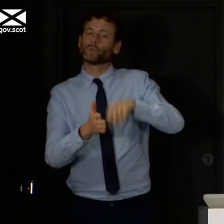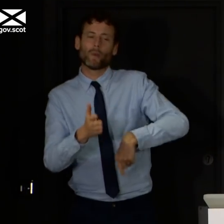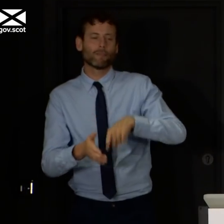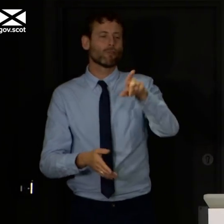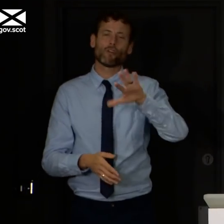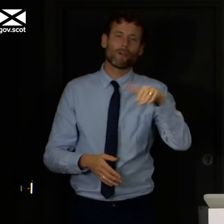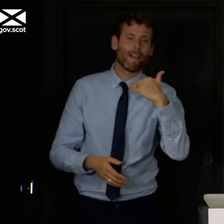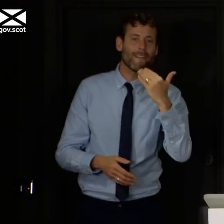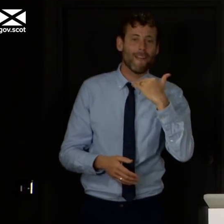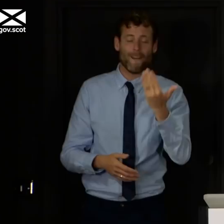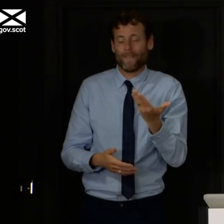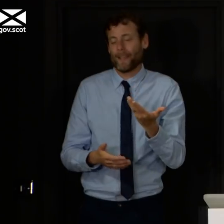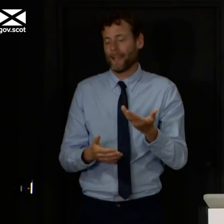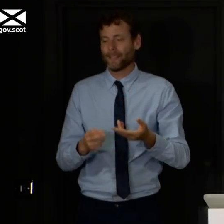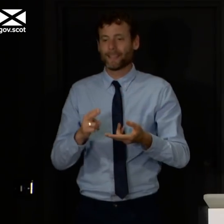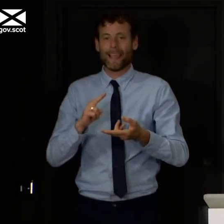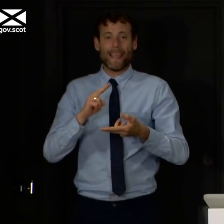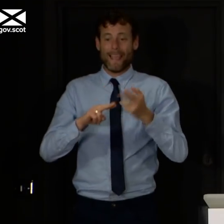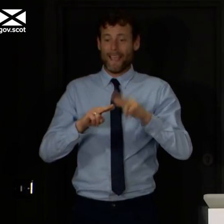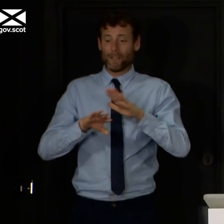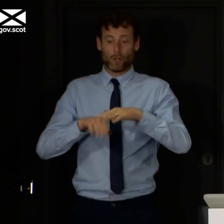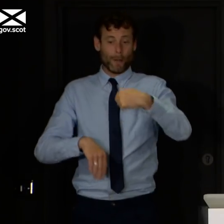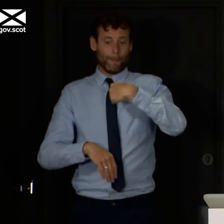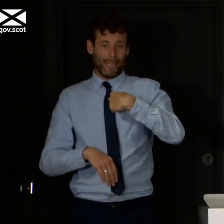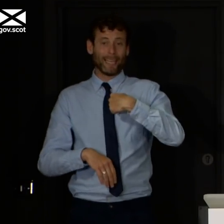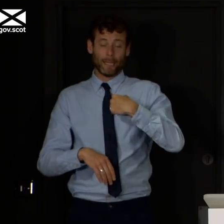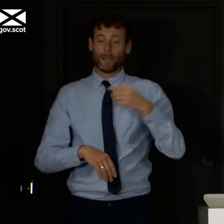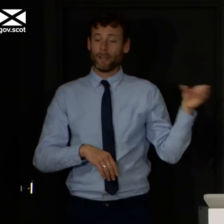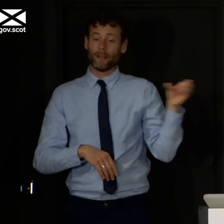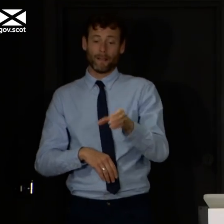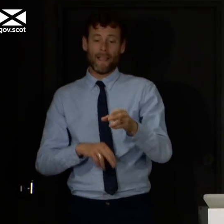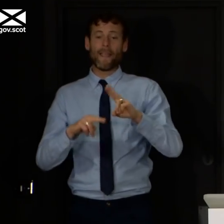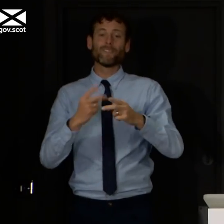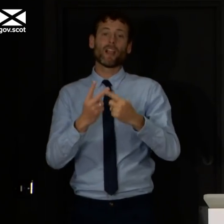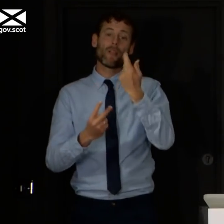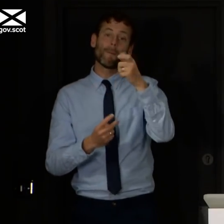else they would see that as well. These are difficult decisions. I want to get the economy